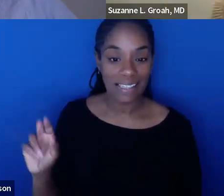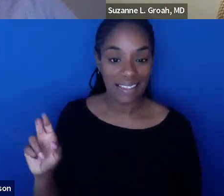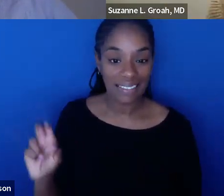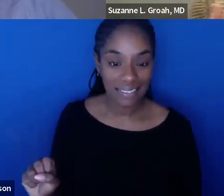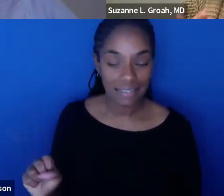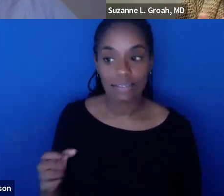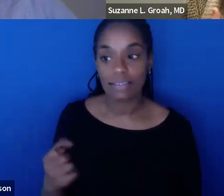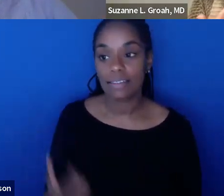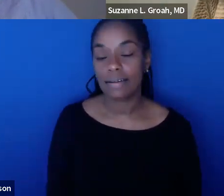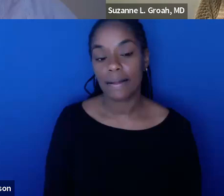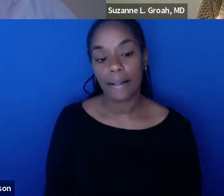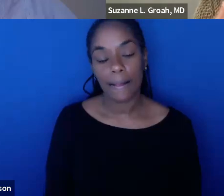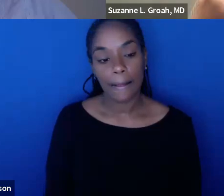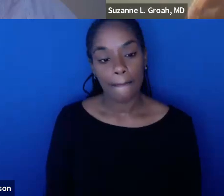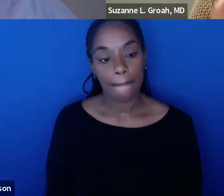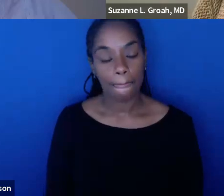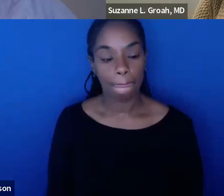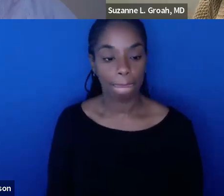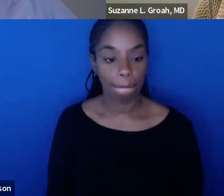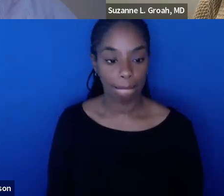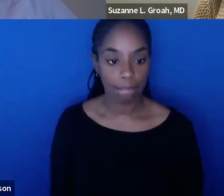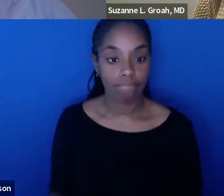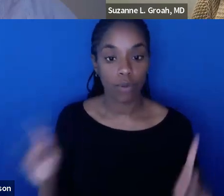So when people go through menopause, it changes.